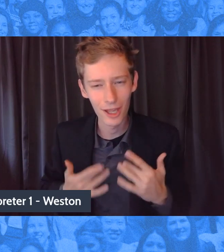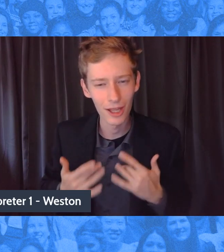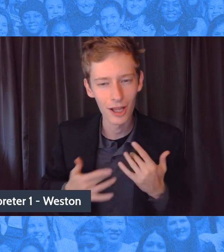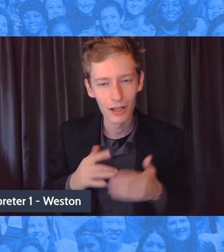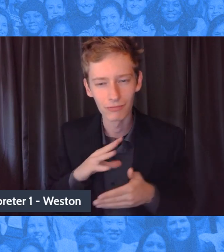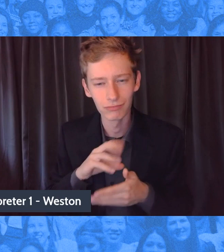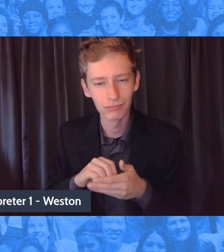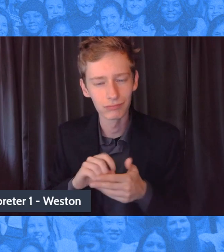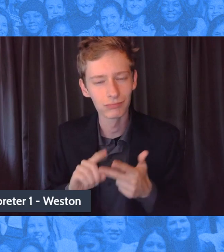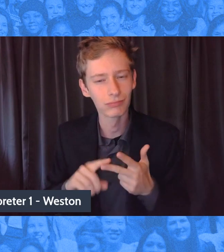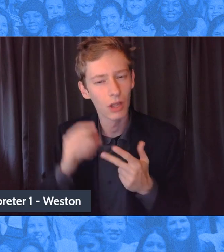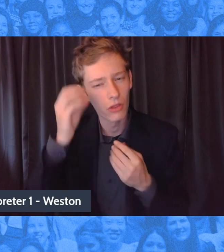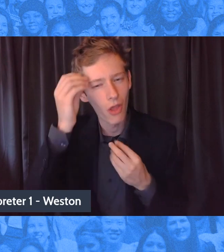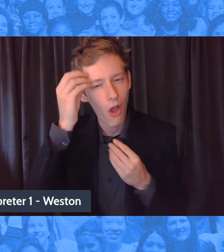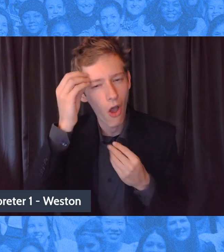any emotions in your heart,